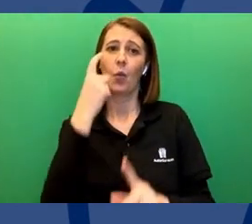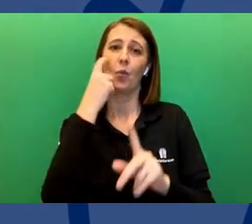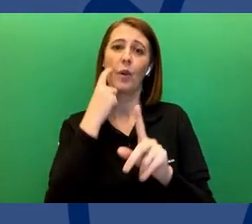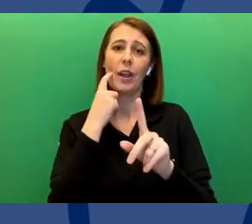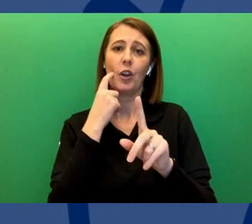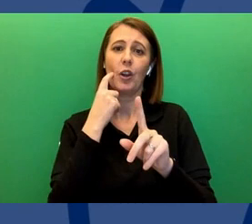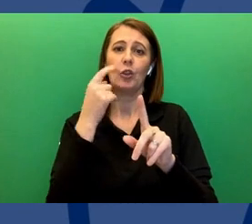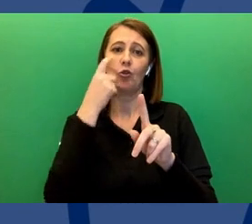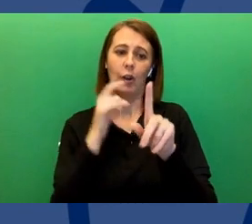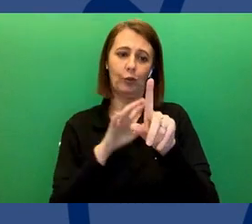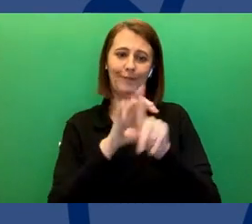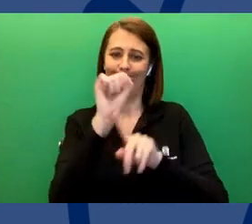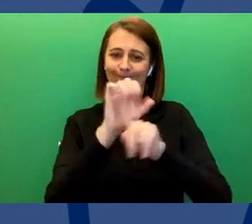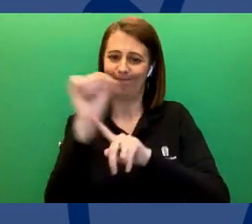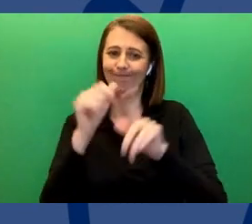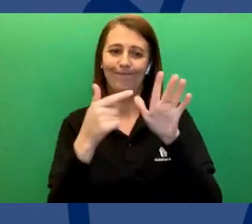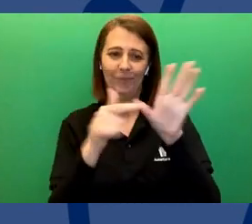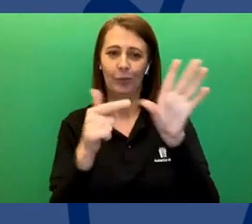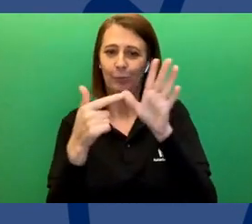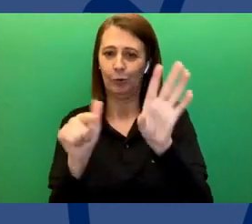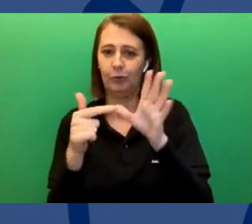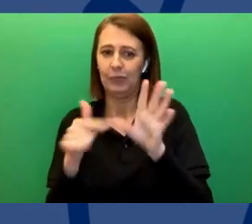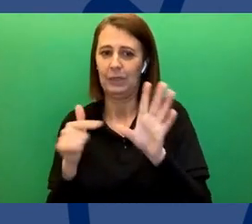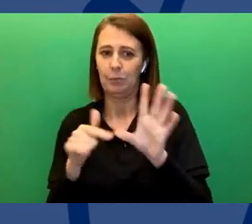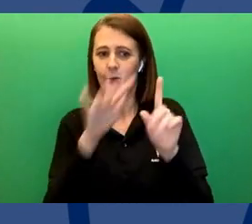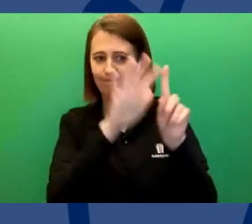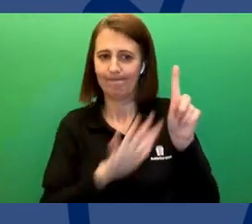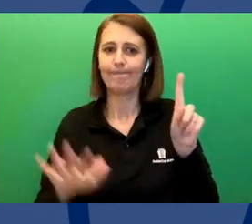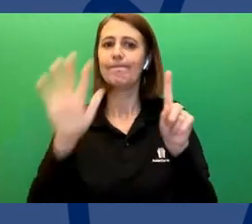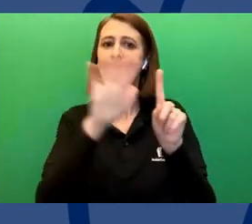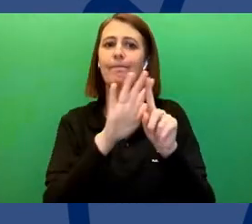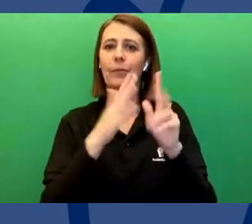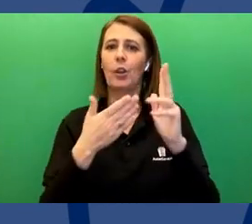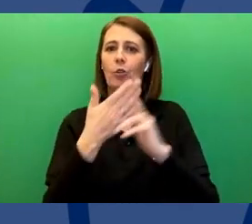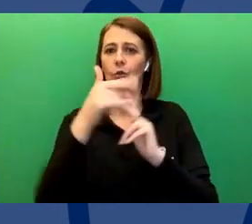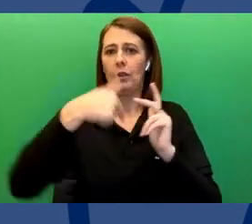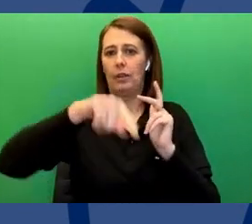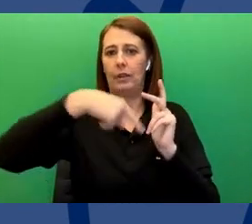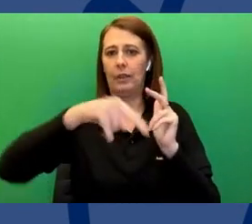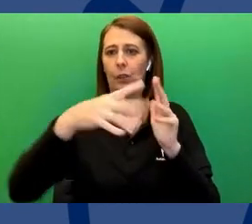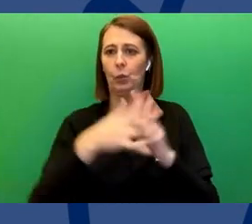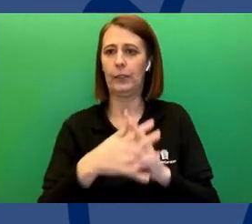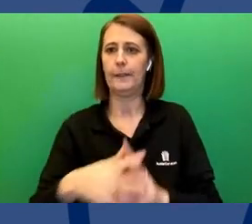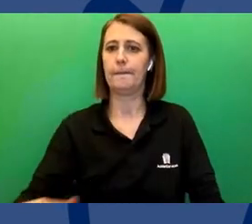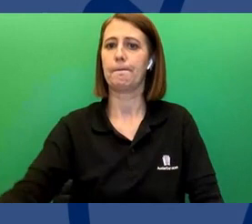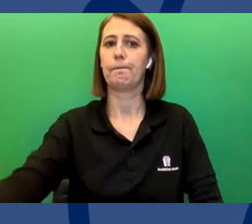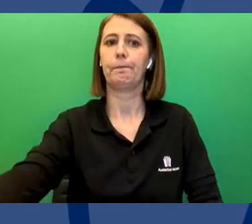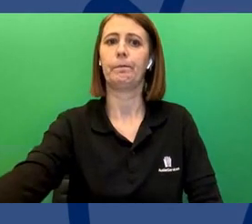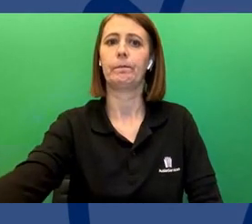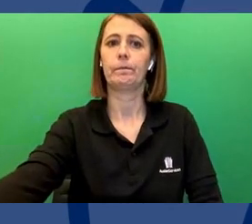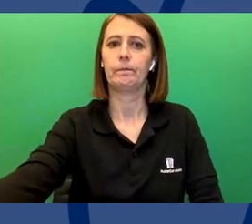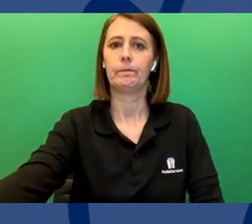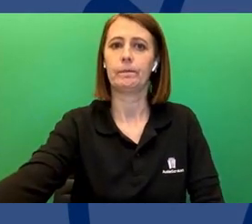in those areas during this week. I thought I would just give you a bit of a sense, though,